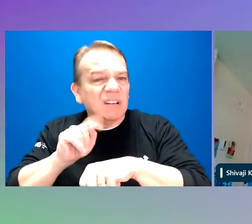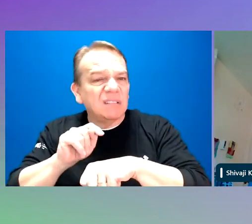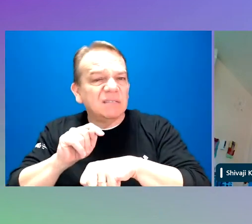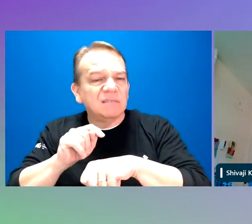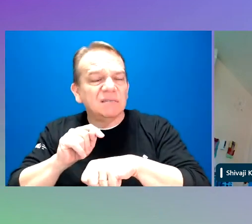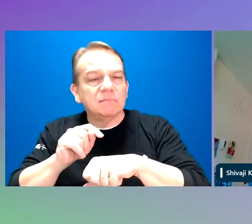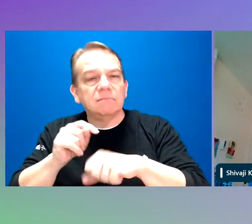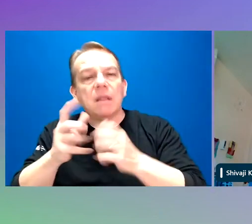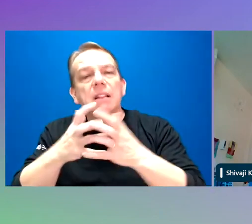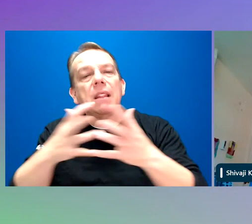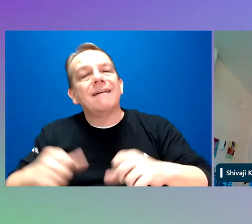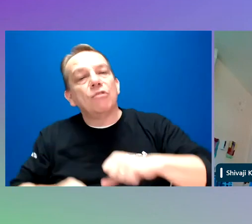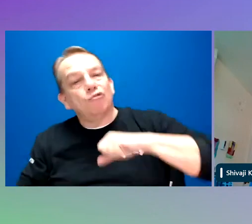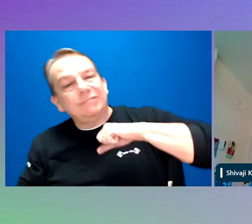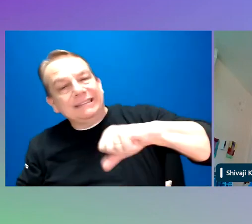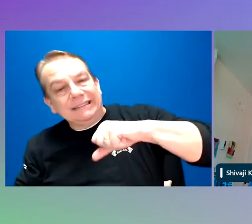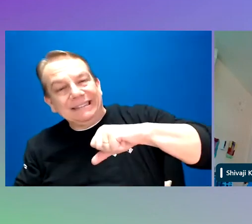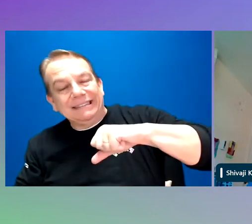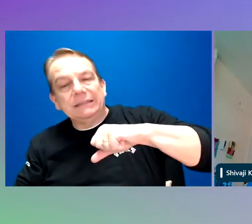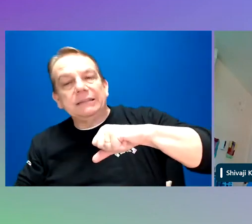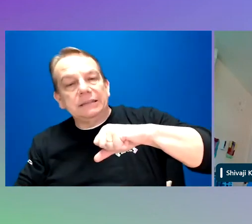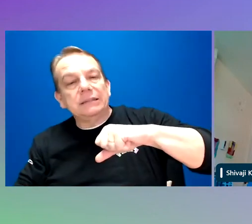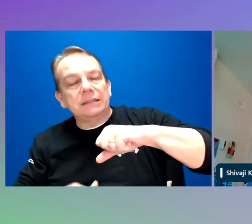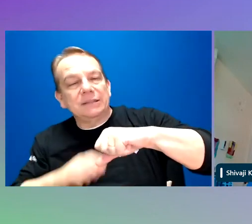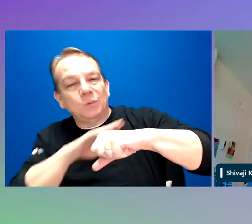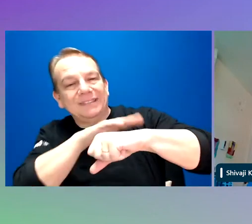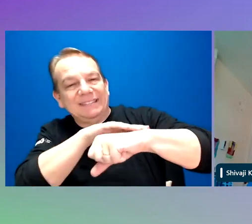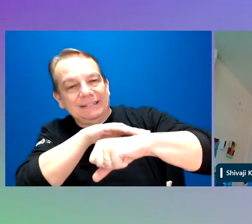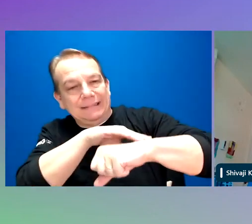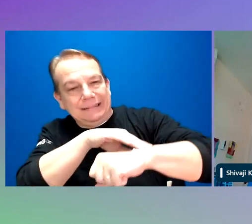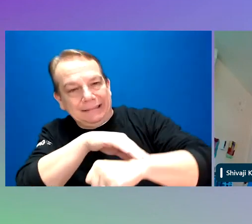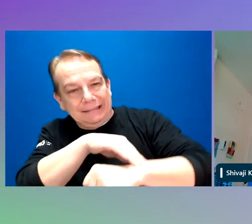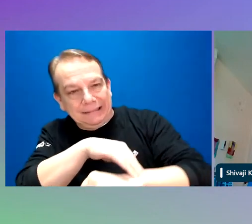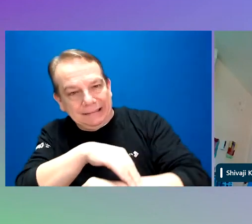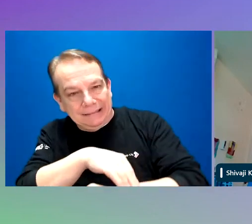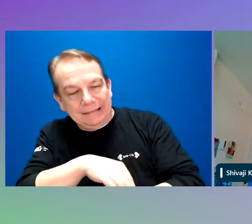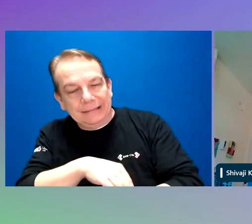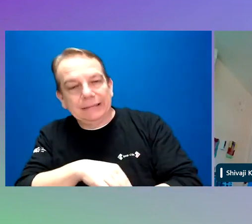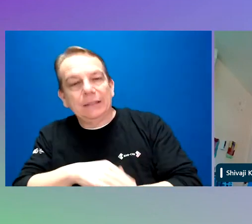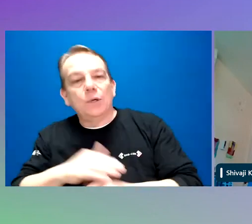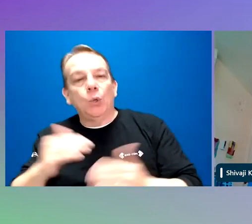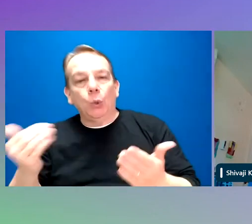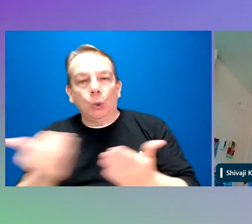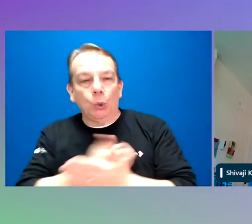in this new culture. So, um,